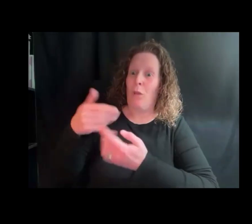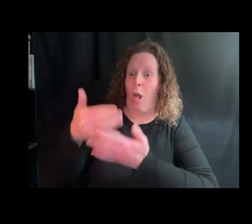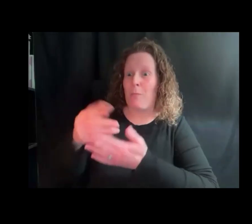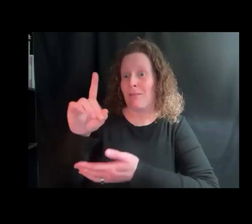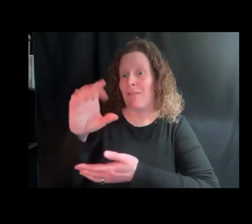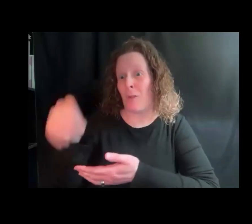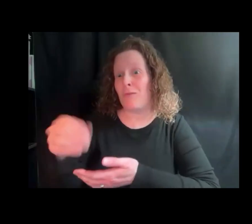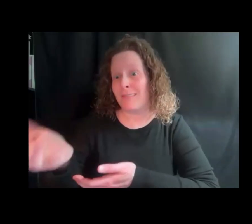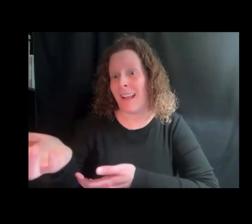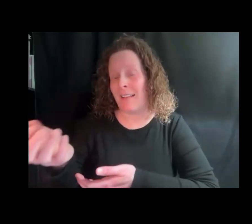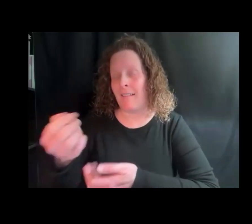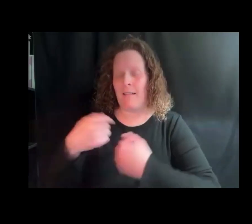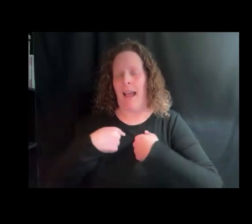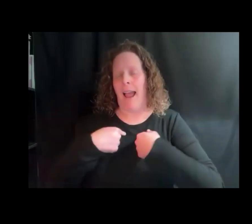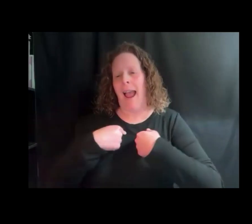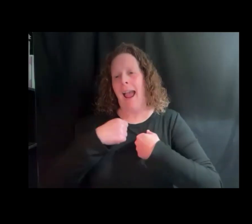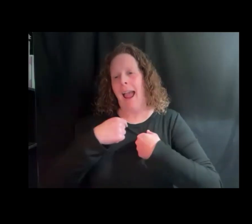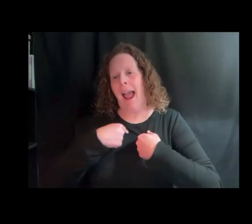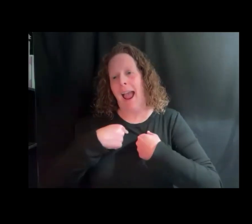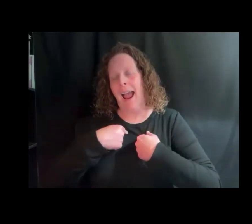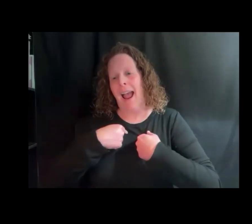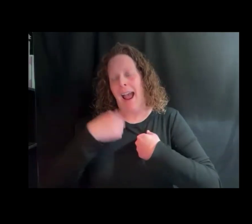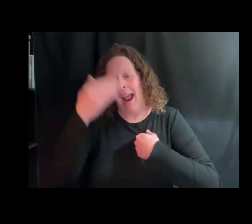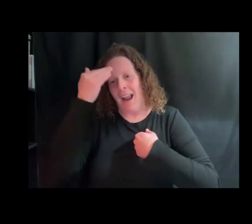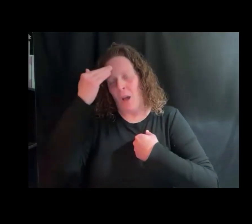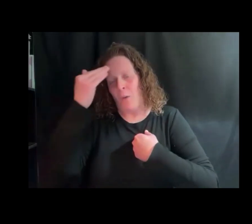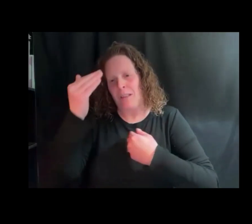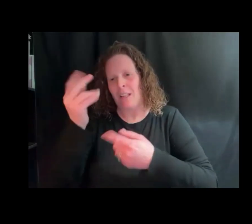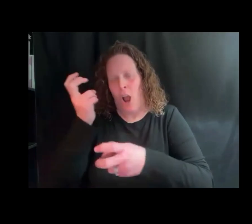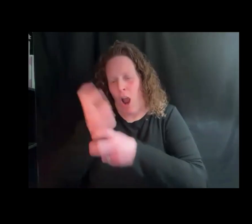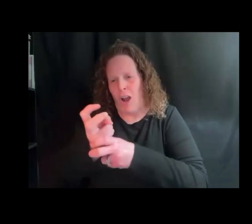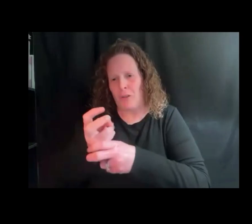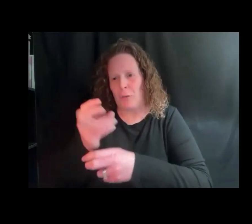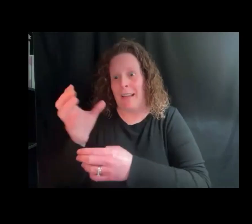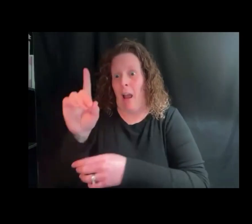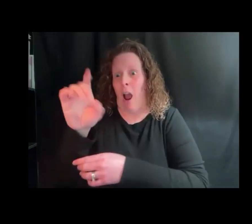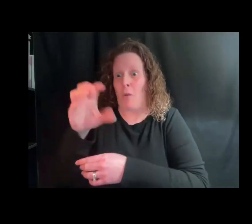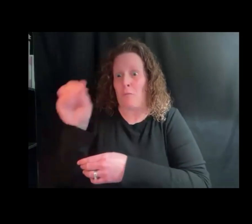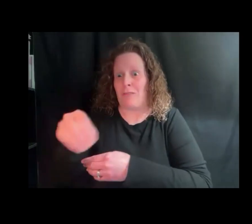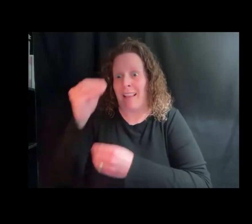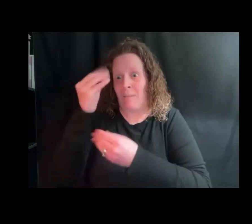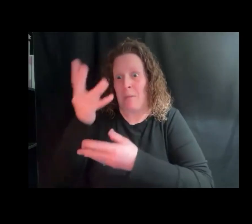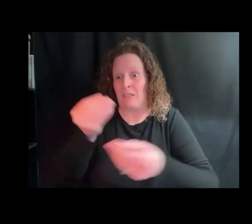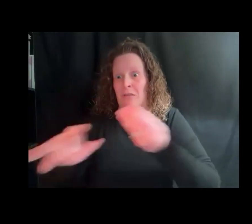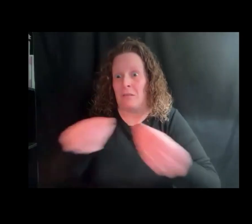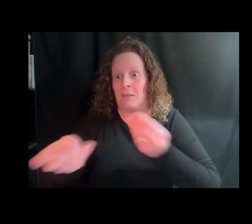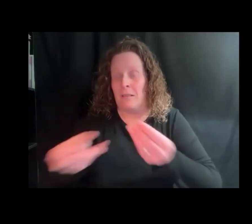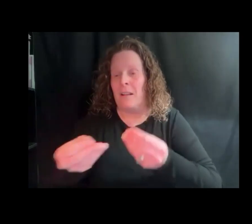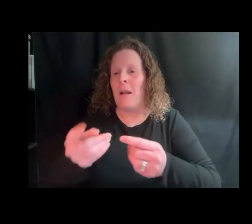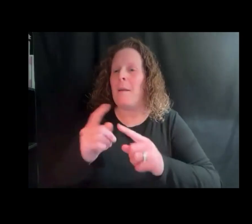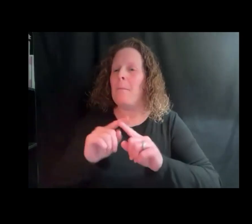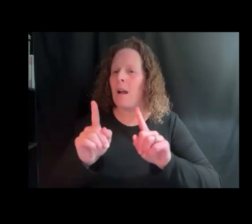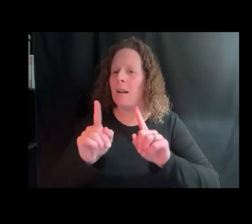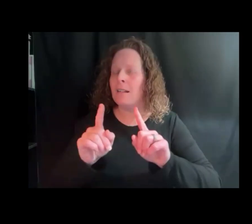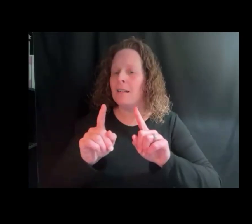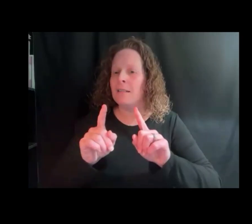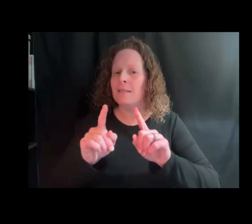percent I'm a little uncomfortable with eighty percent and that's with a four to five interpreter. It's really hard to get one